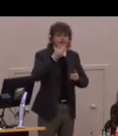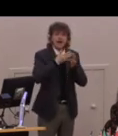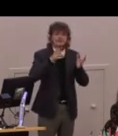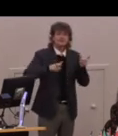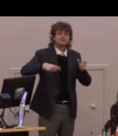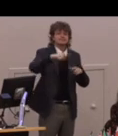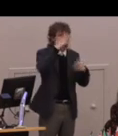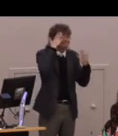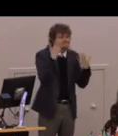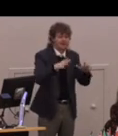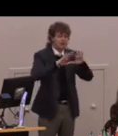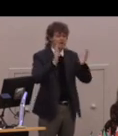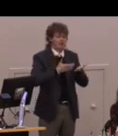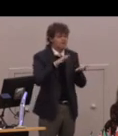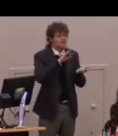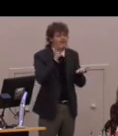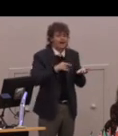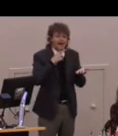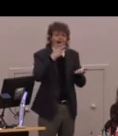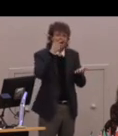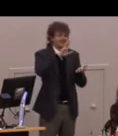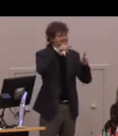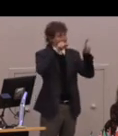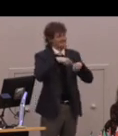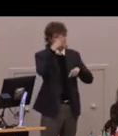of the marketing strategies that the Indian government has devised to send out positive